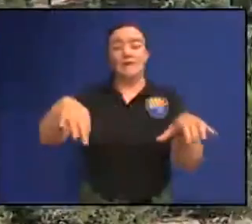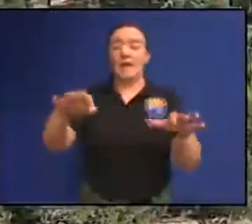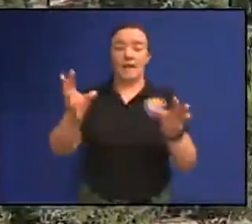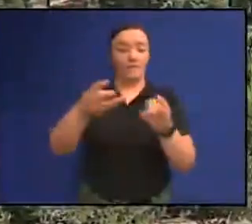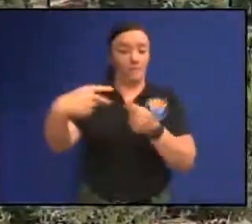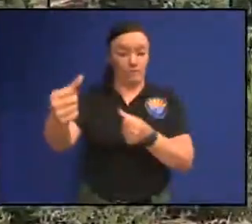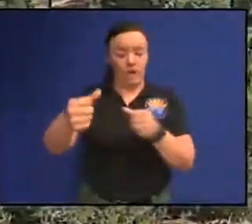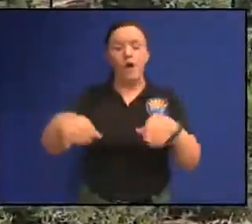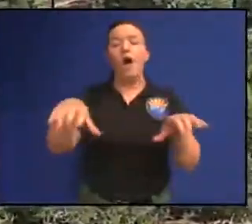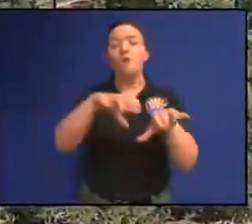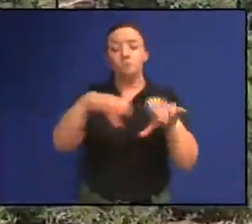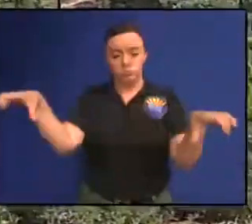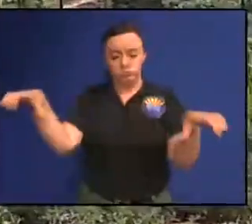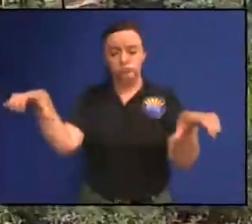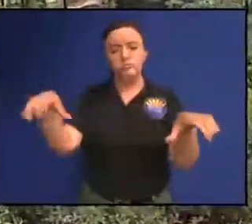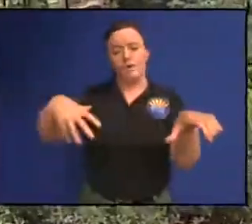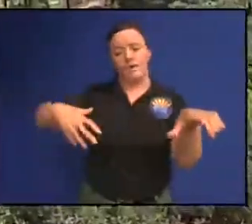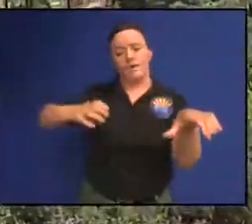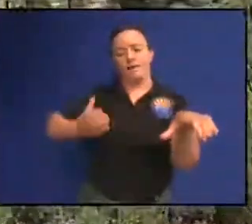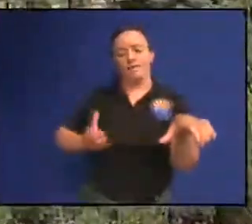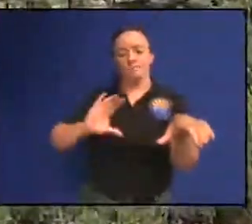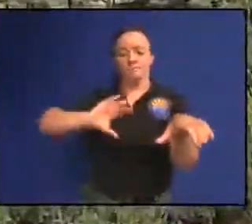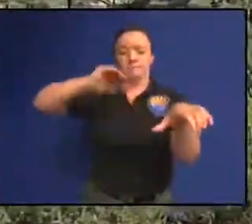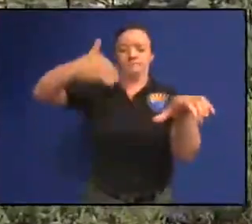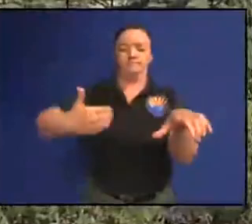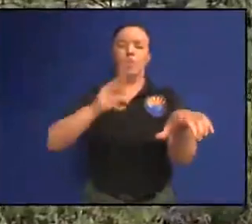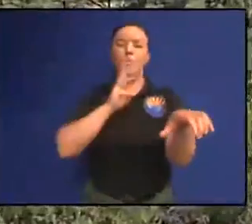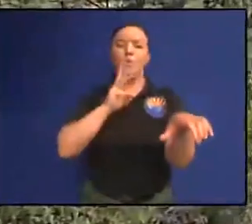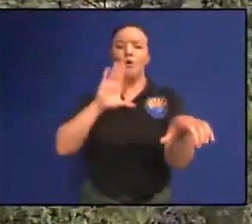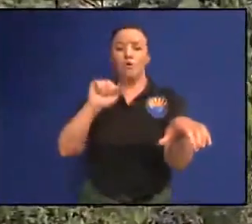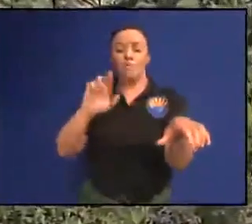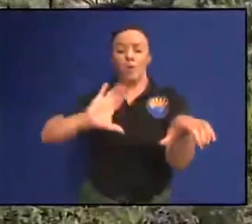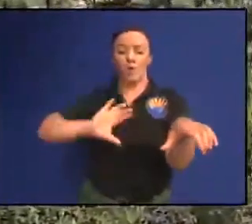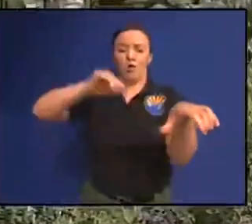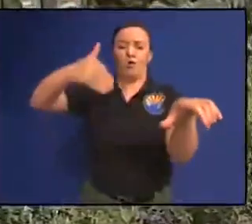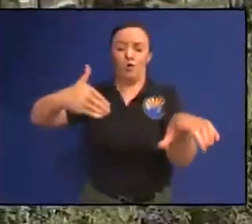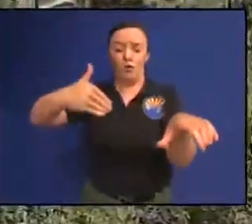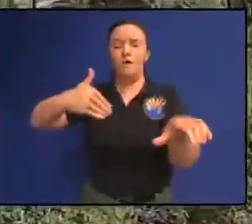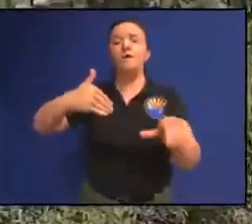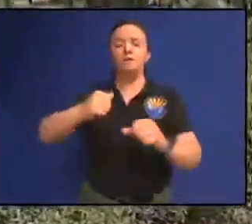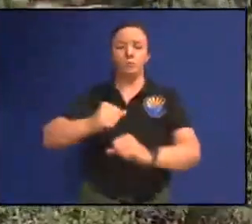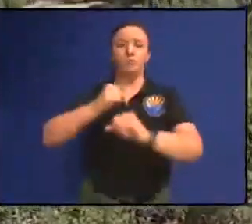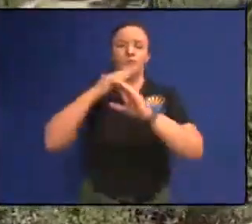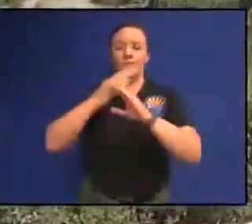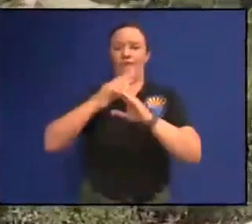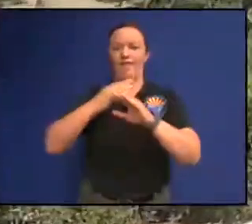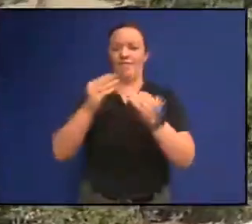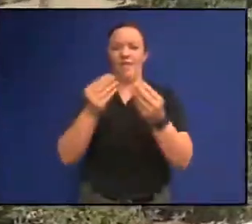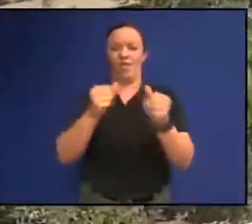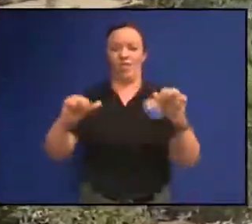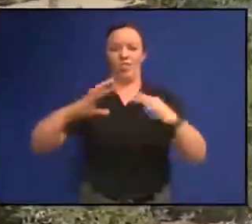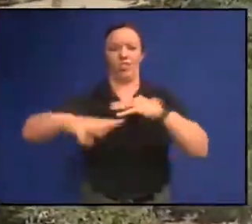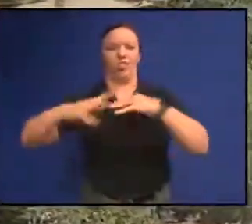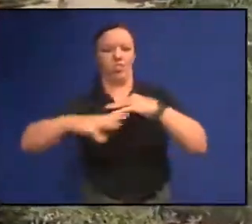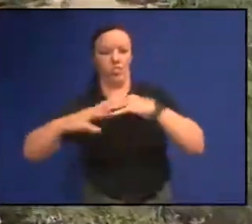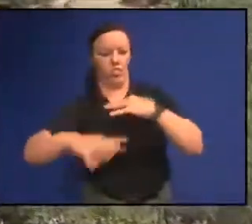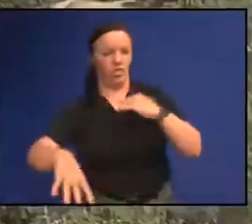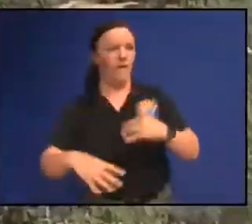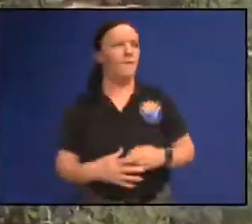PREVENT ANY EROSION FOR THEM. THESE ARE THE MATERIALS CUT OUT OF THE FIRE LINE TO STOP THE SPREAD.